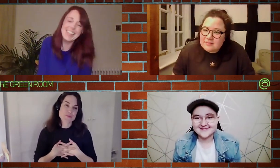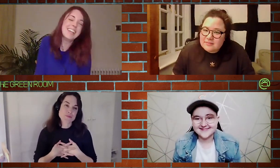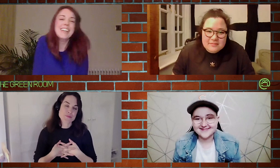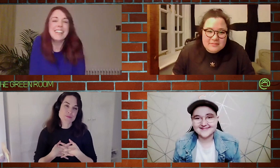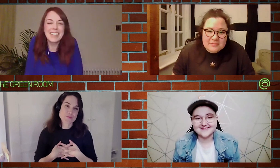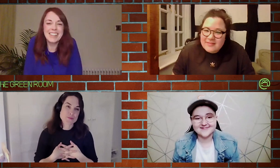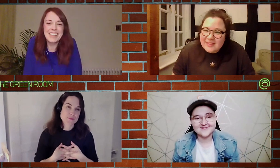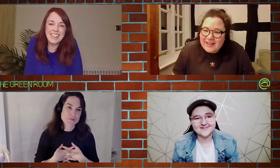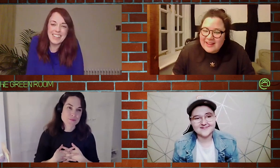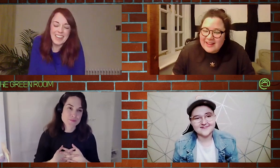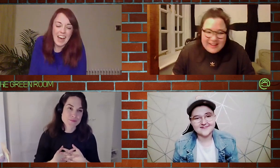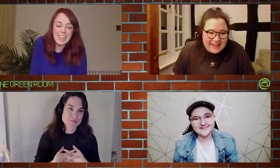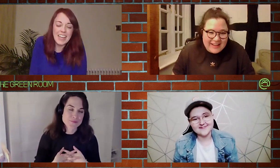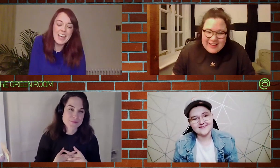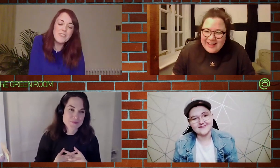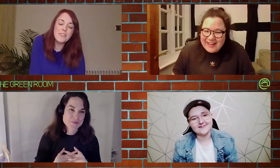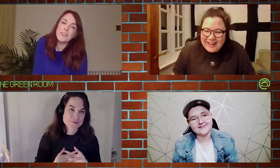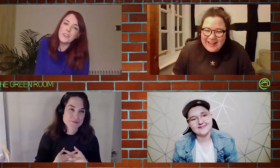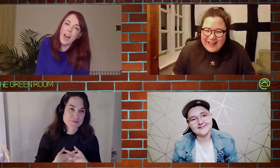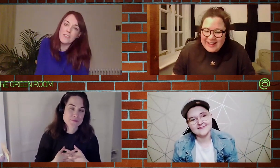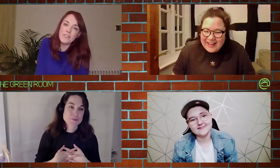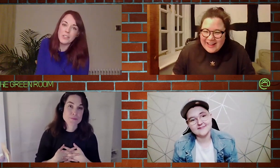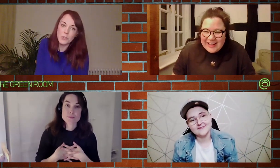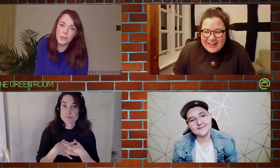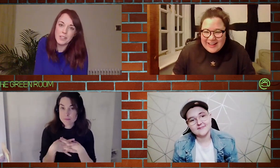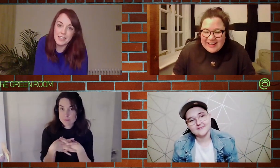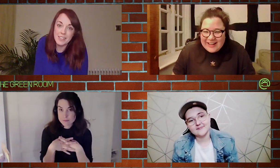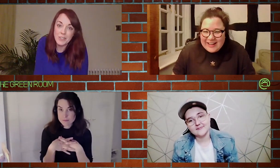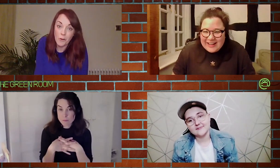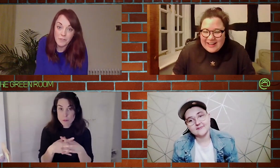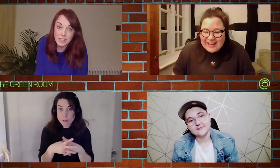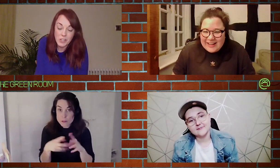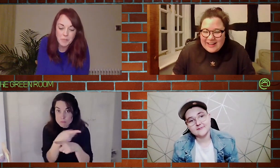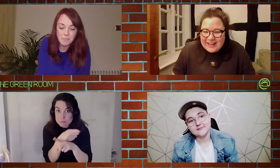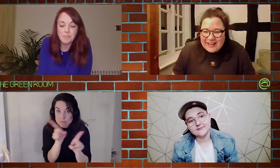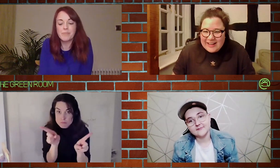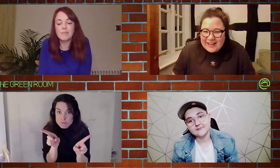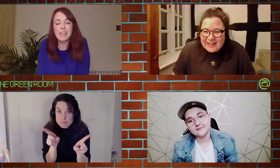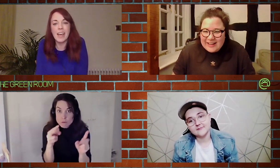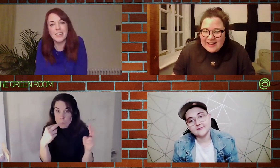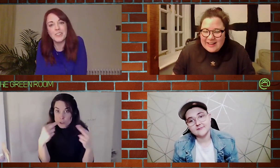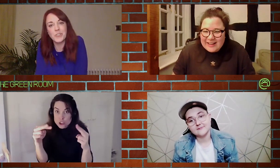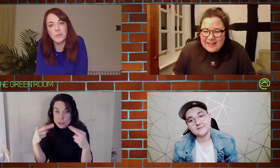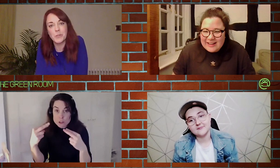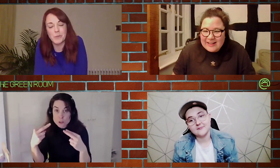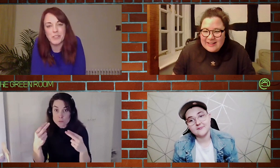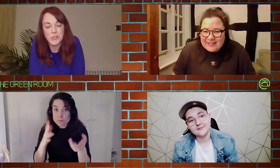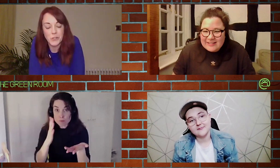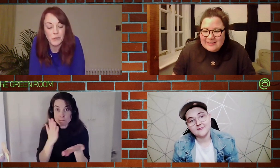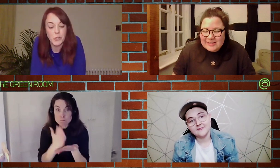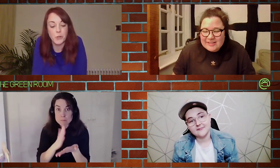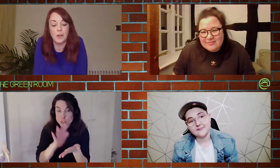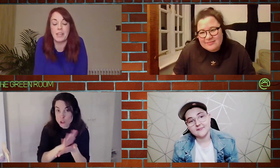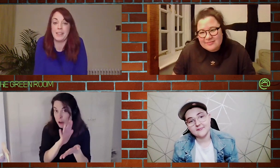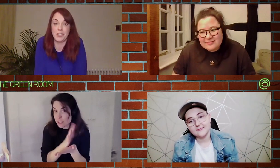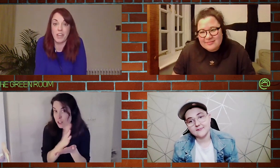And if you have enjoyed this conversation and you would want to join in the chat.